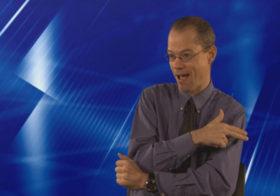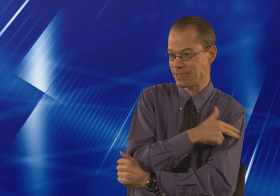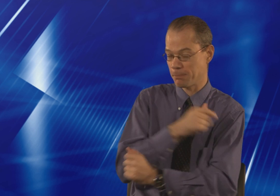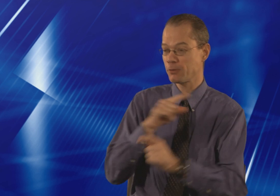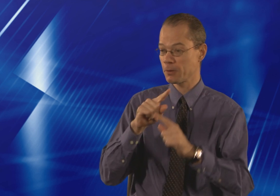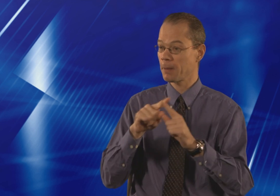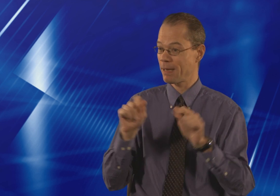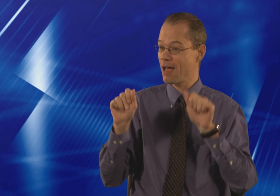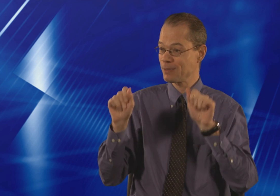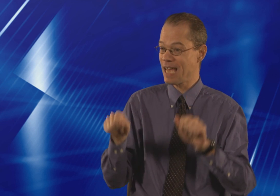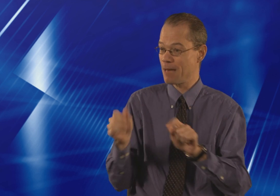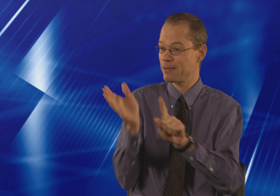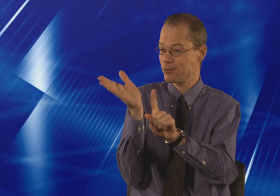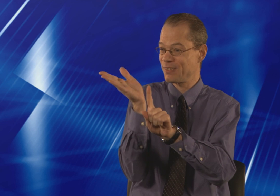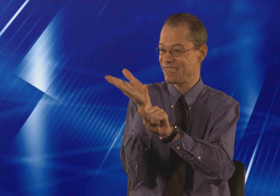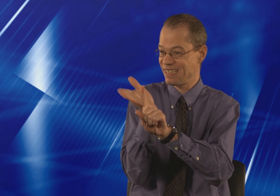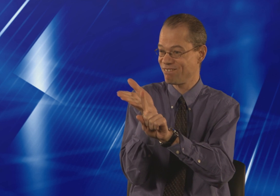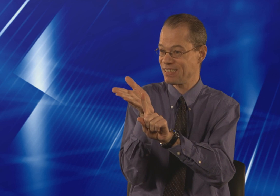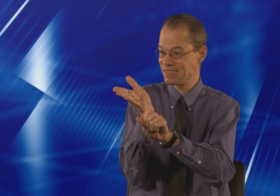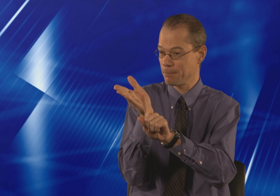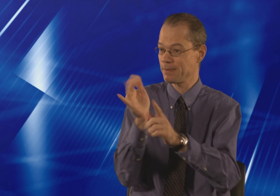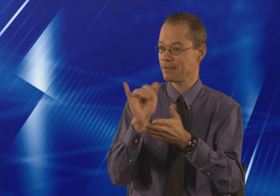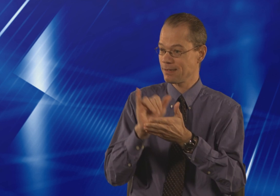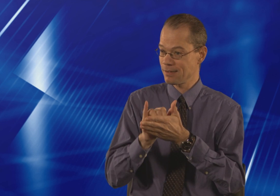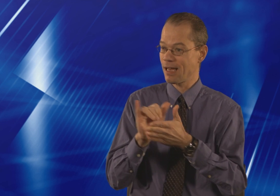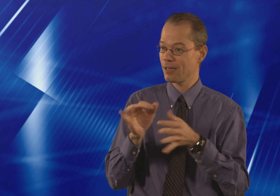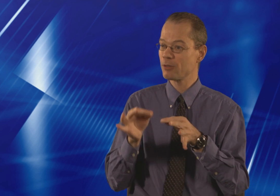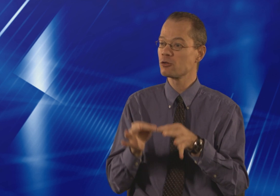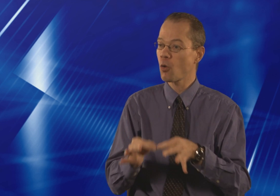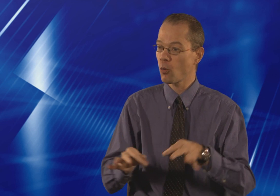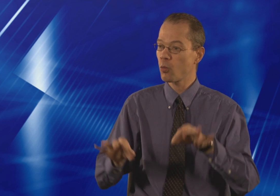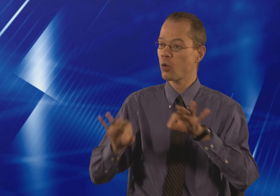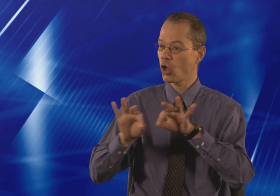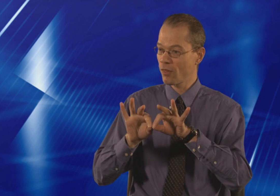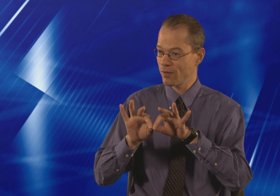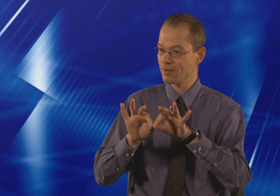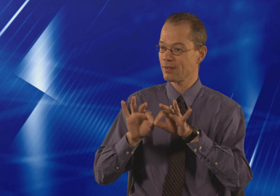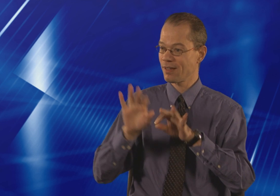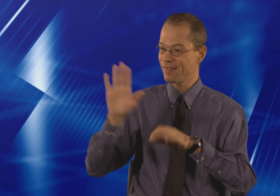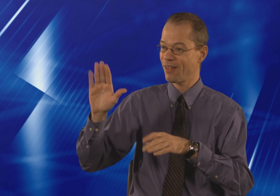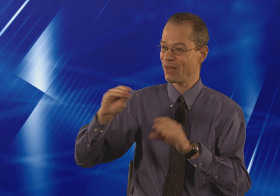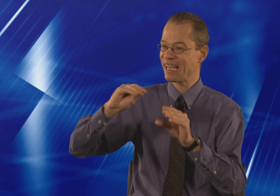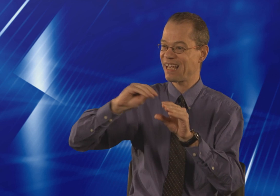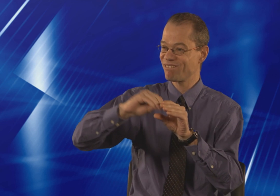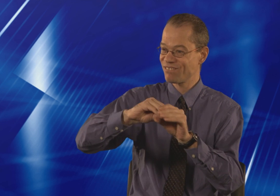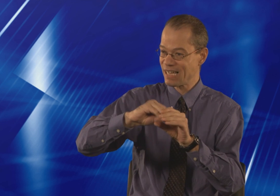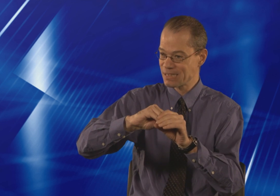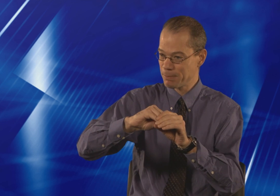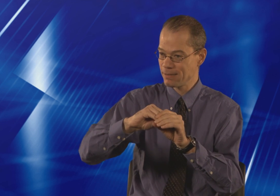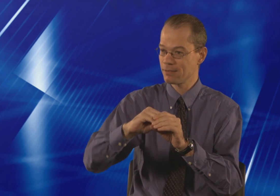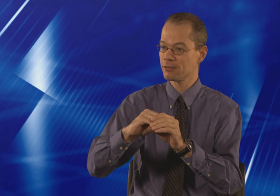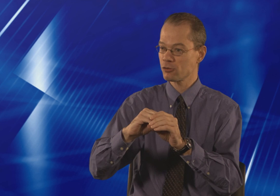It's a challenge with the hospital, but I was able to convince them that it was worth their investment